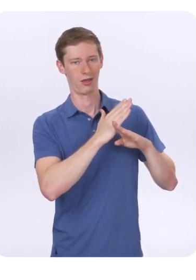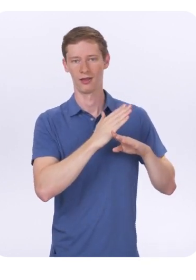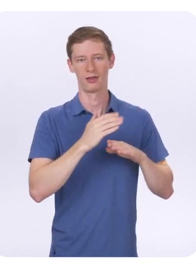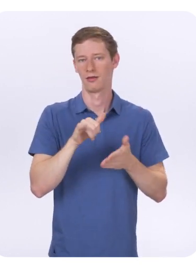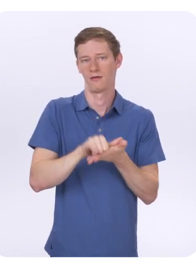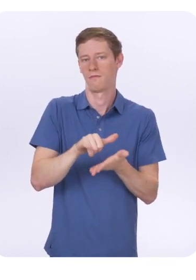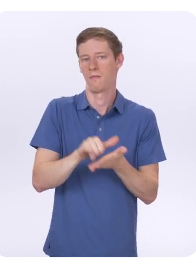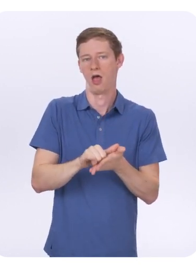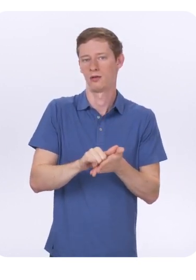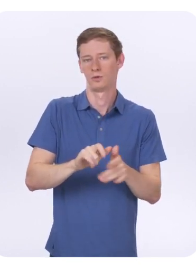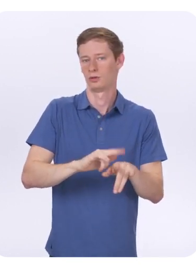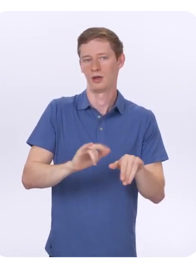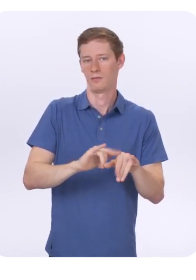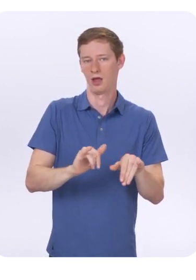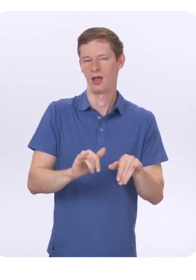To get even more technical,